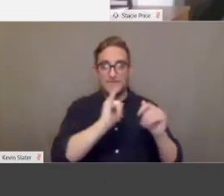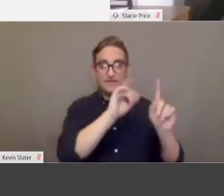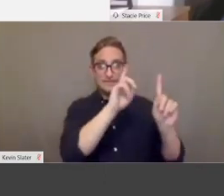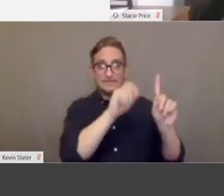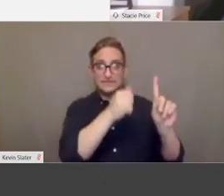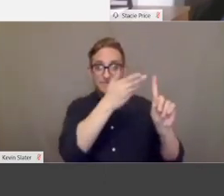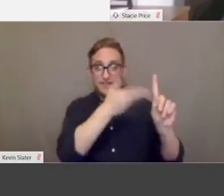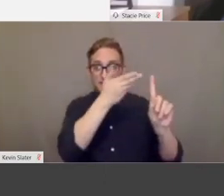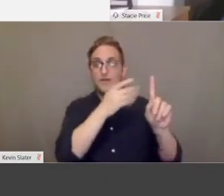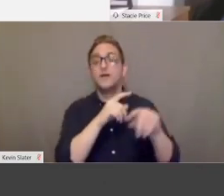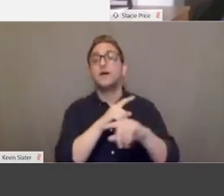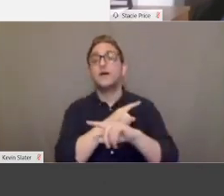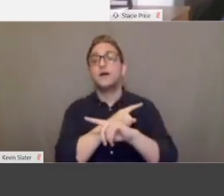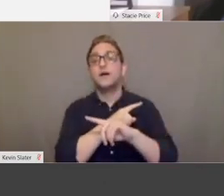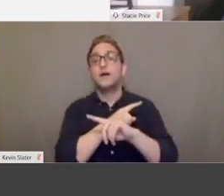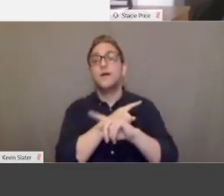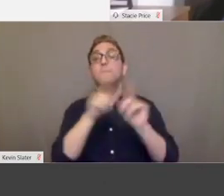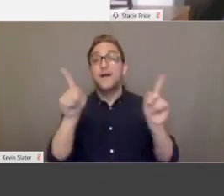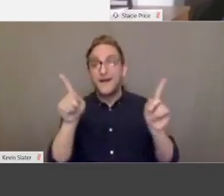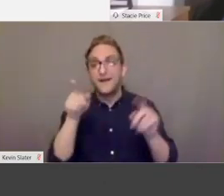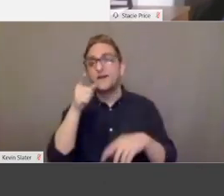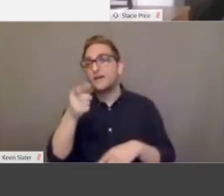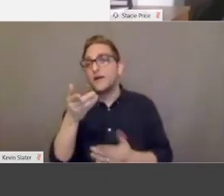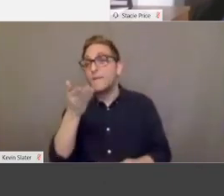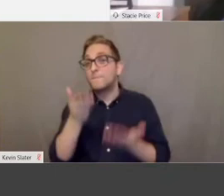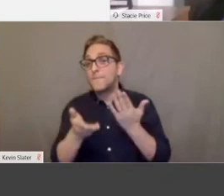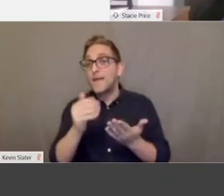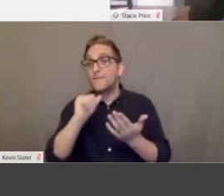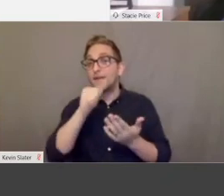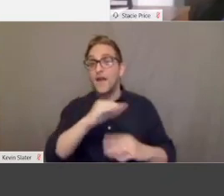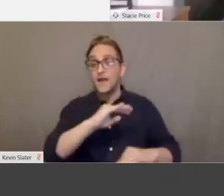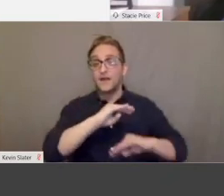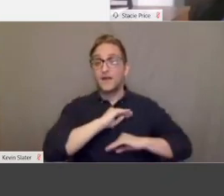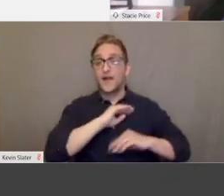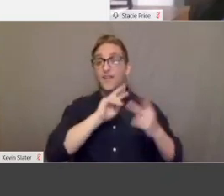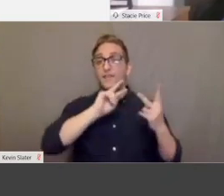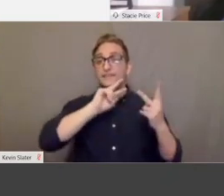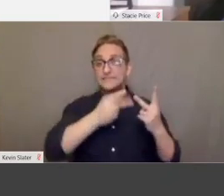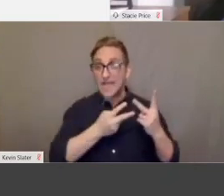major life activity but you may not meet the second criteria which is just as important